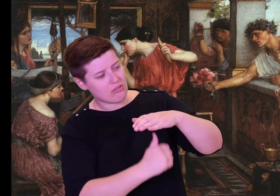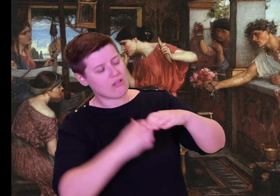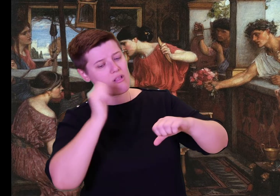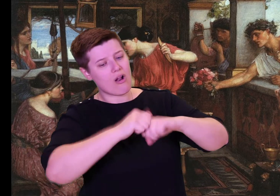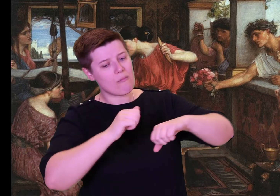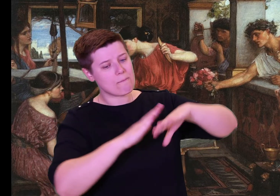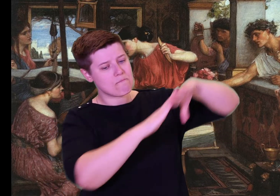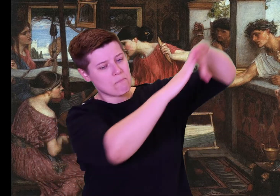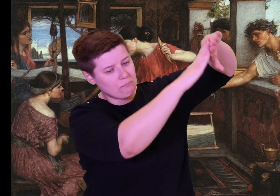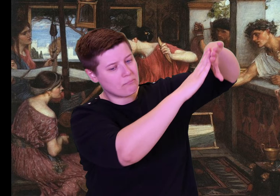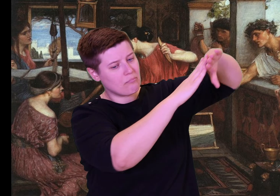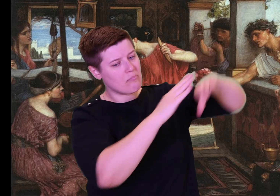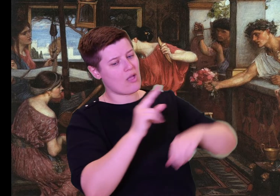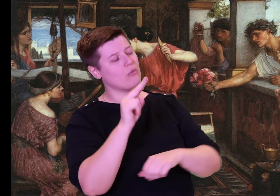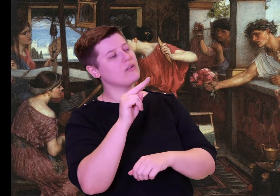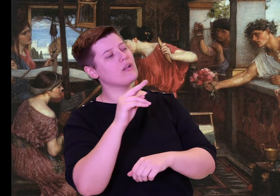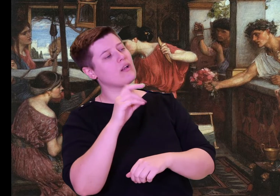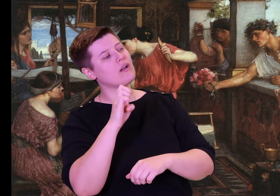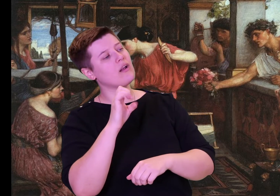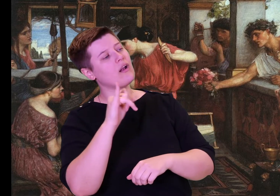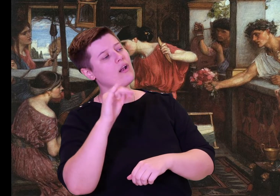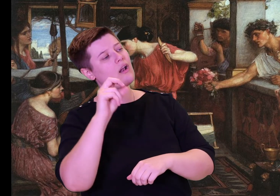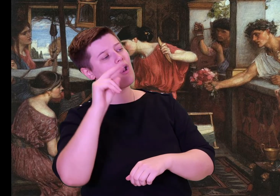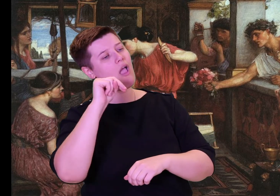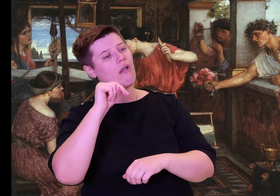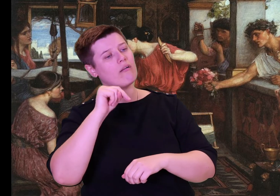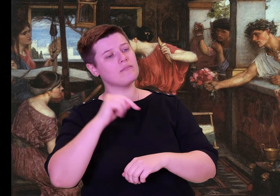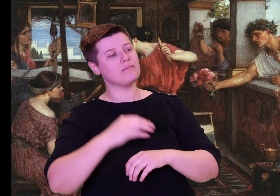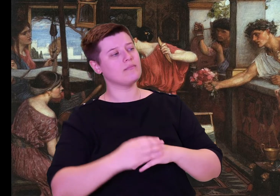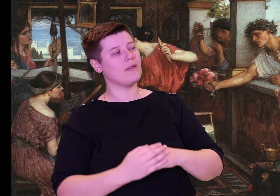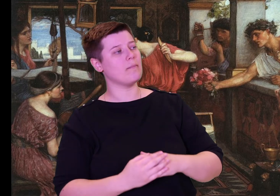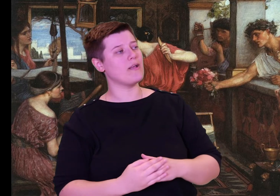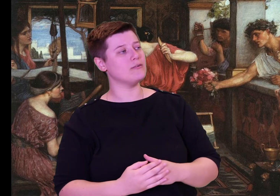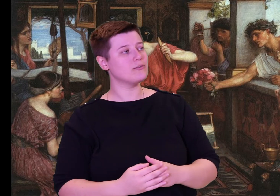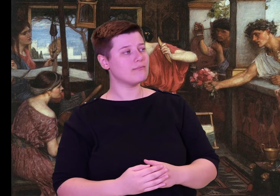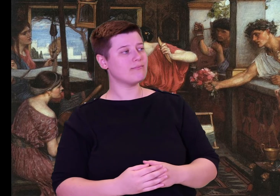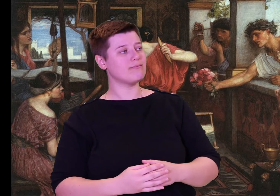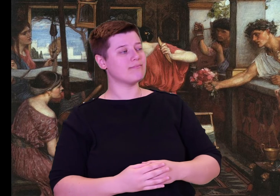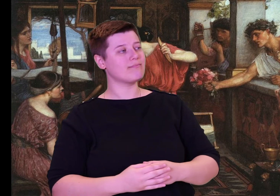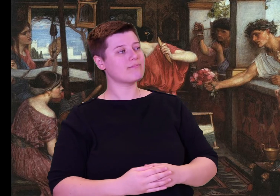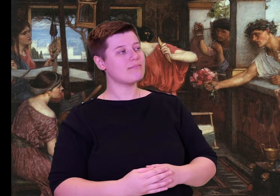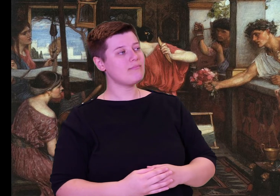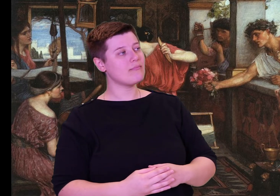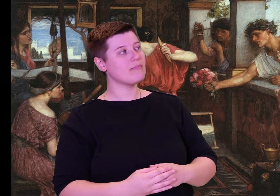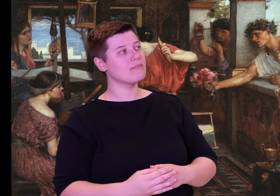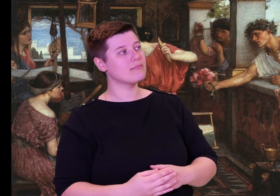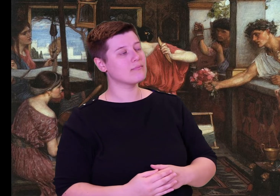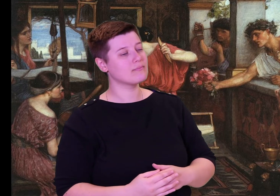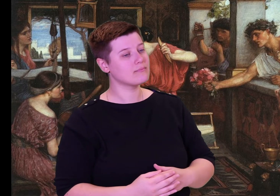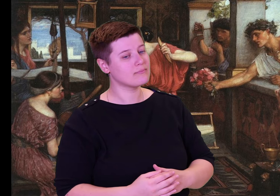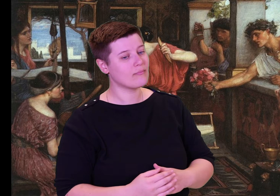I came to gather news of my father, long-suffering Odysseus.